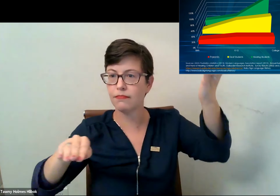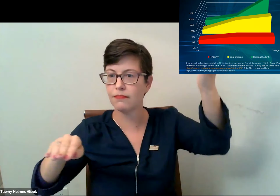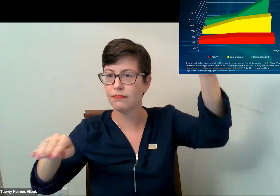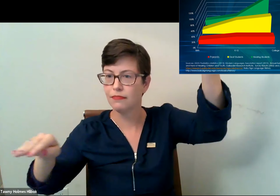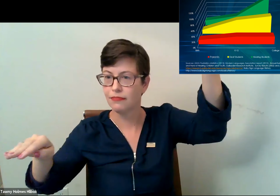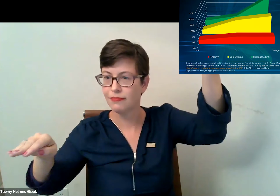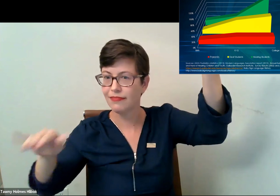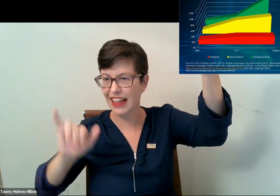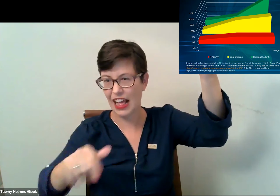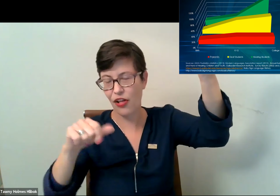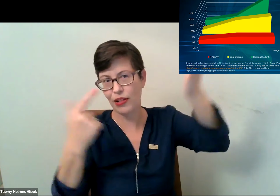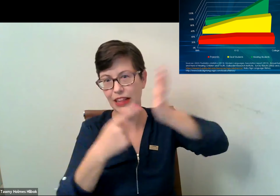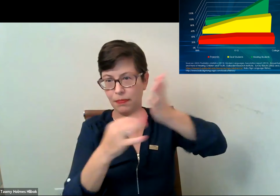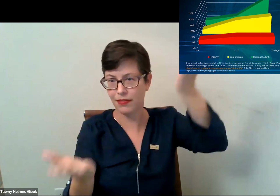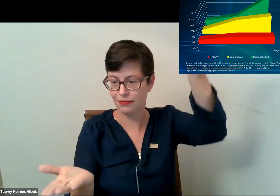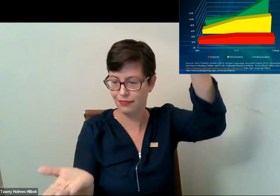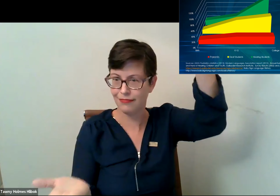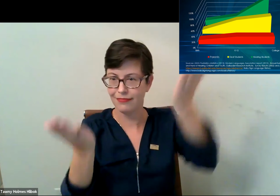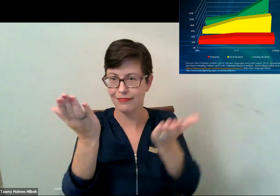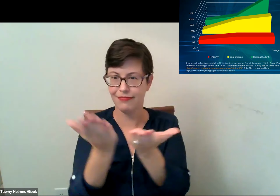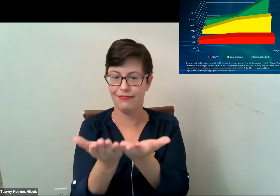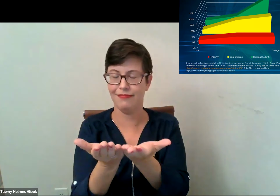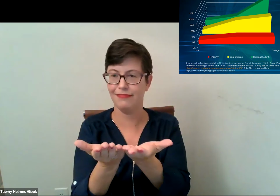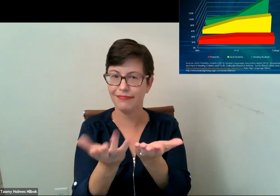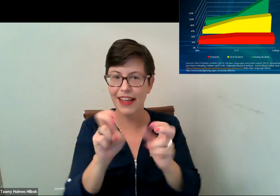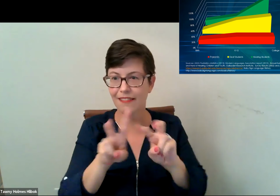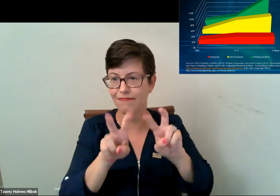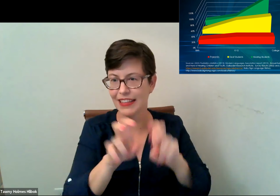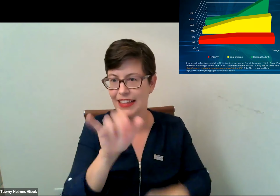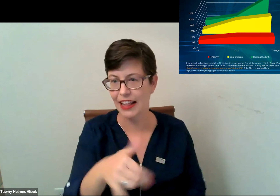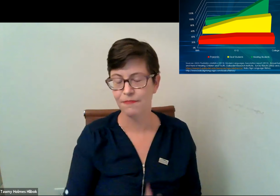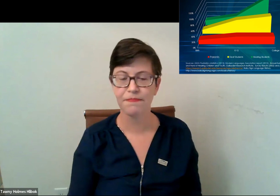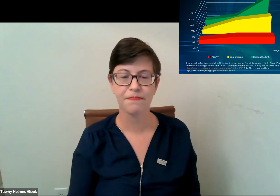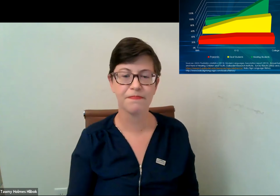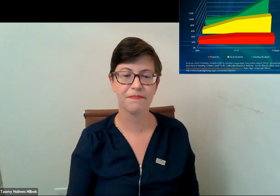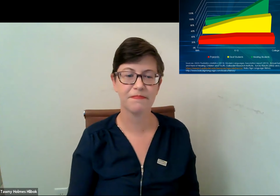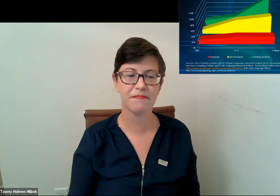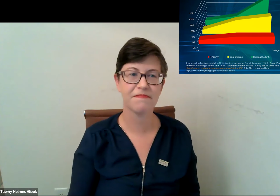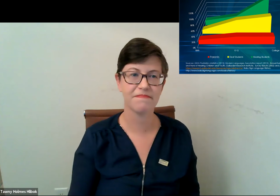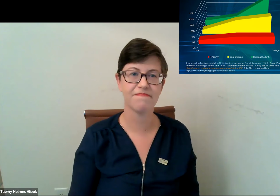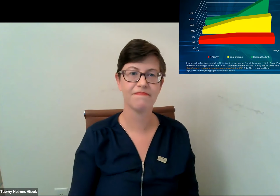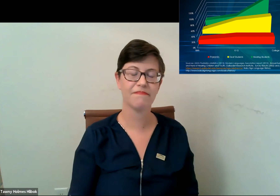Where deaf children are not getting the same exposure to the language as hearing students are that's the juxtaposition we're focusing on here.